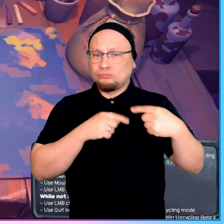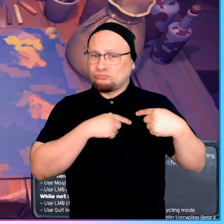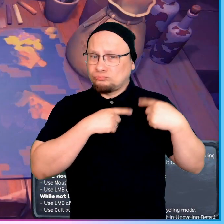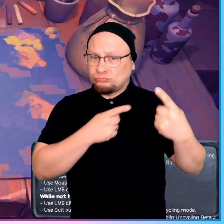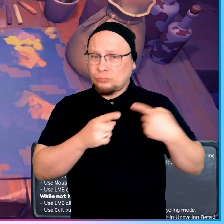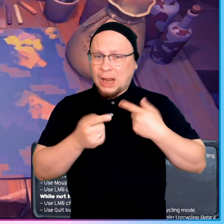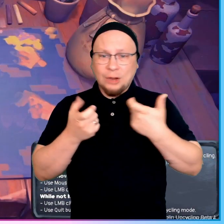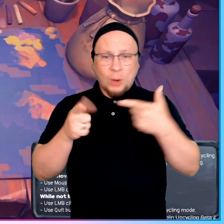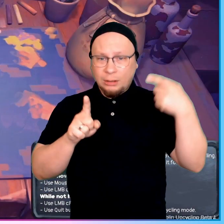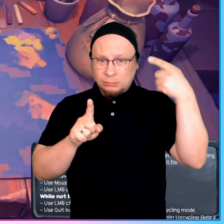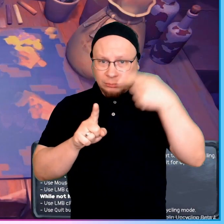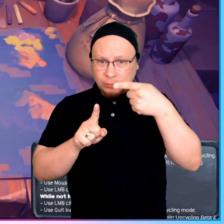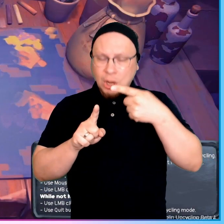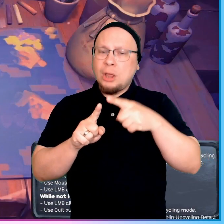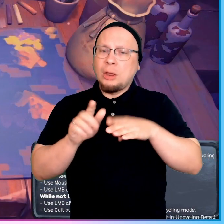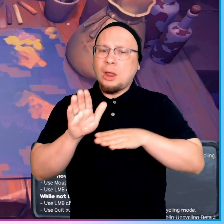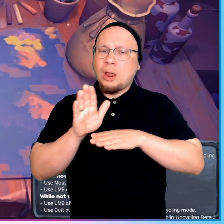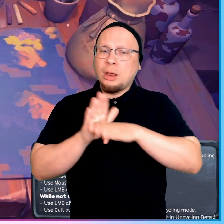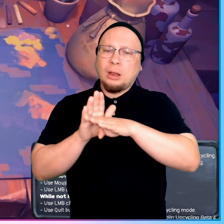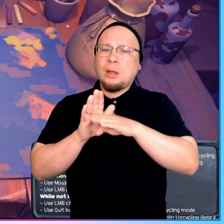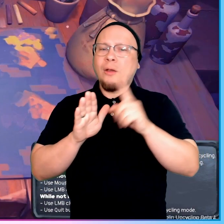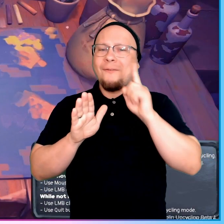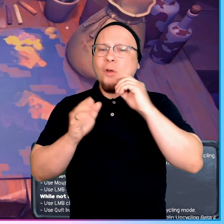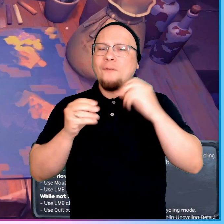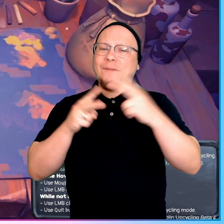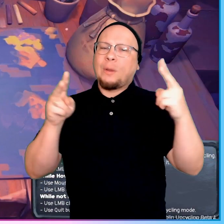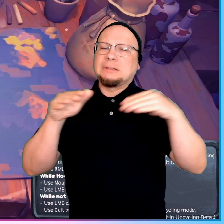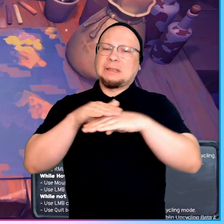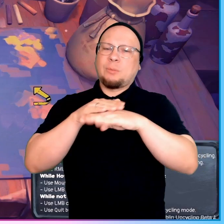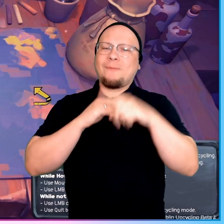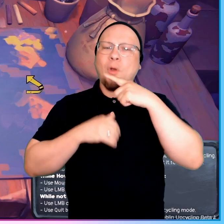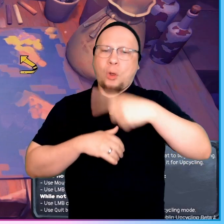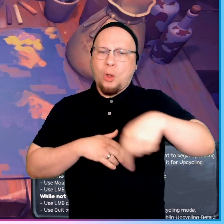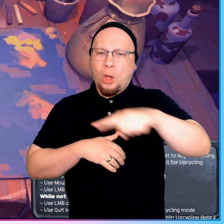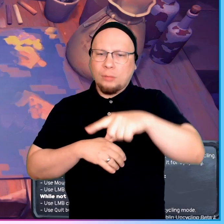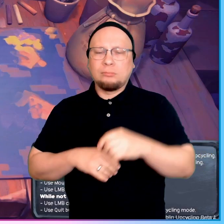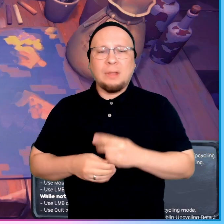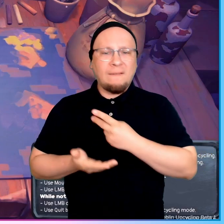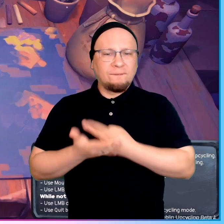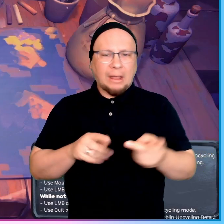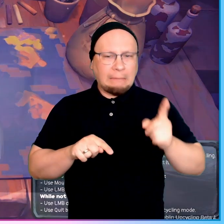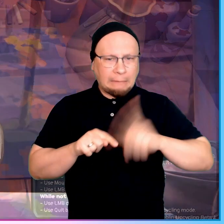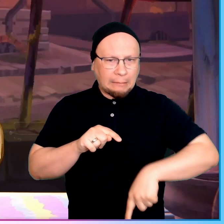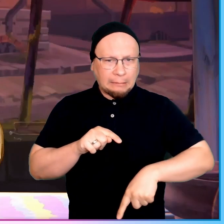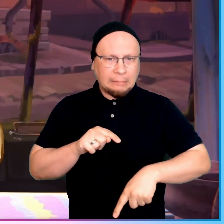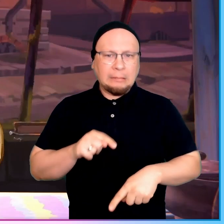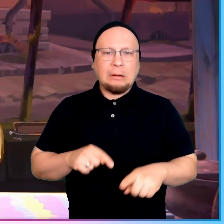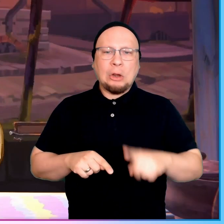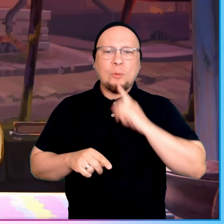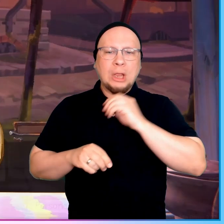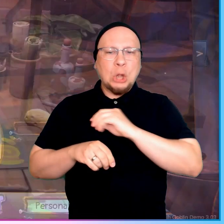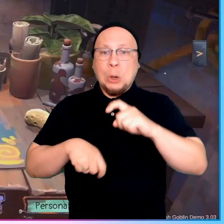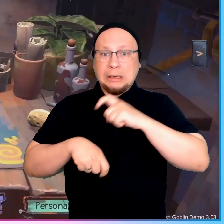There are no fail states or time pressures, no skill gates to content, and no fast action.